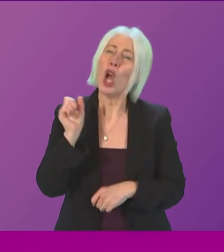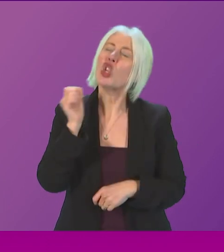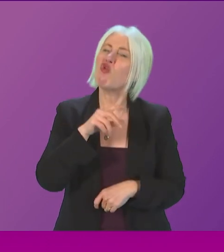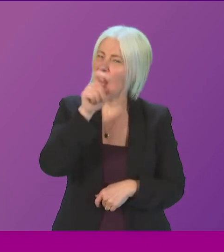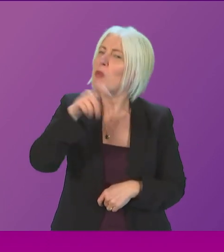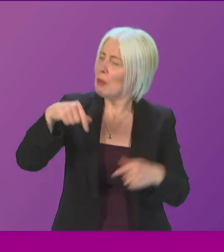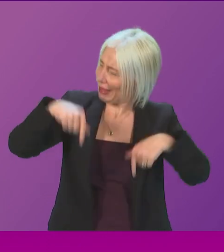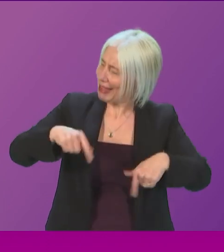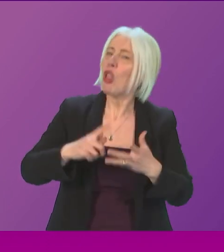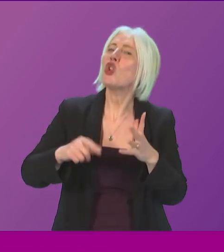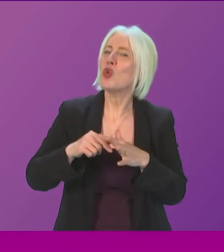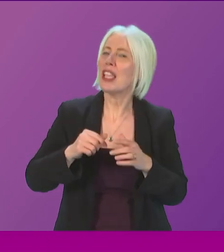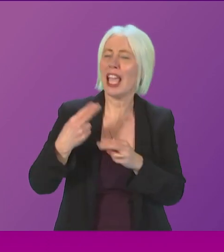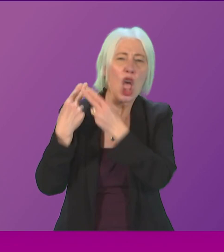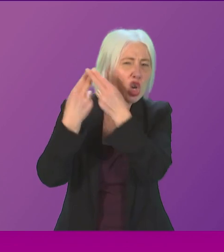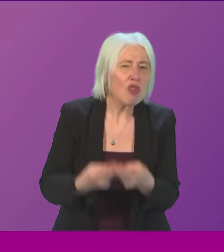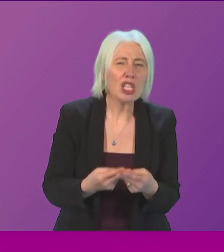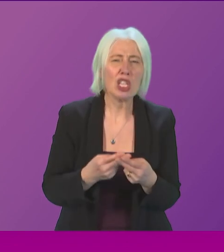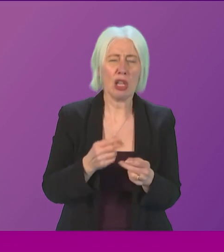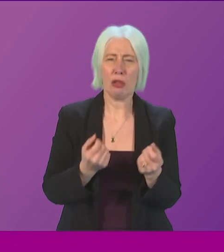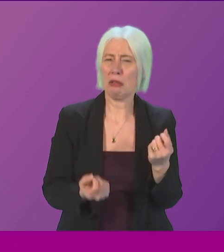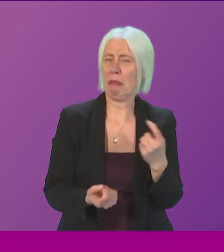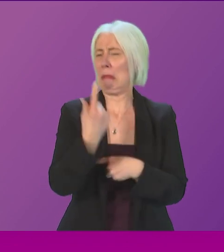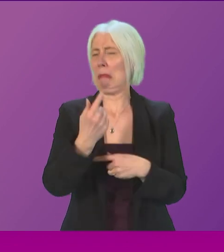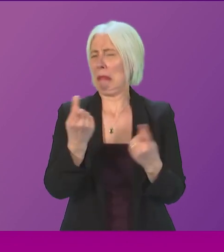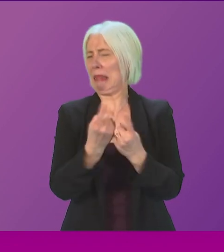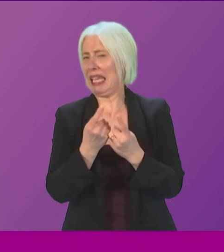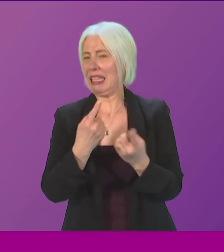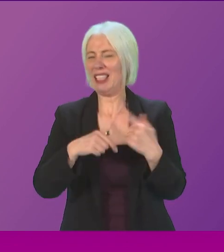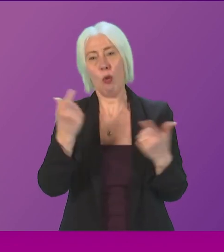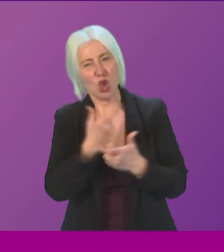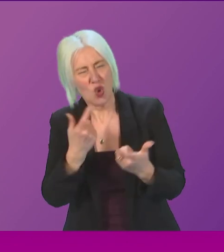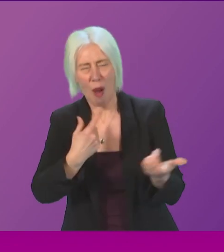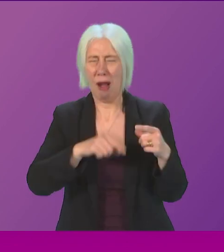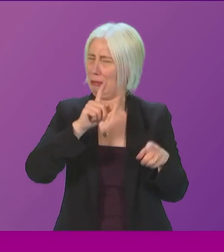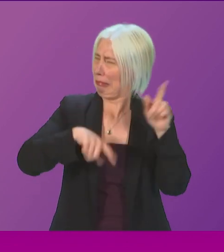Our traditions, eccentricities and humour are part of the rich composition that makes